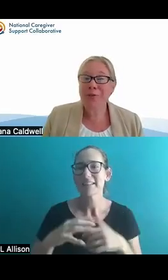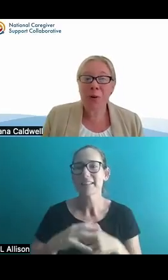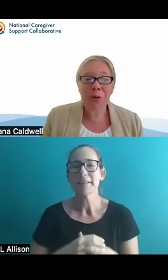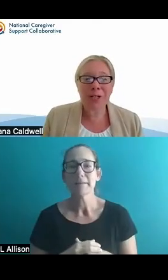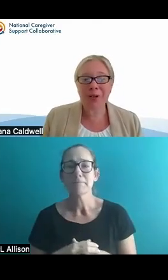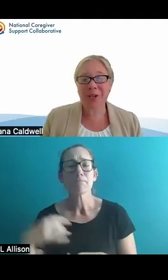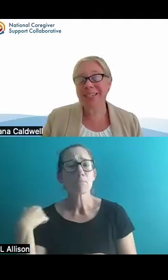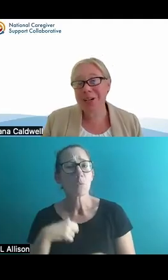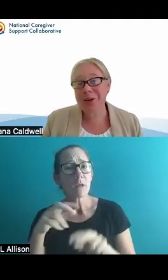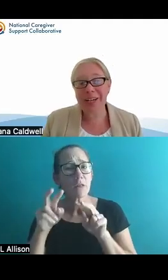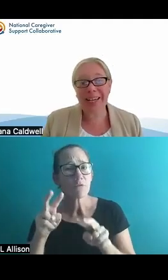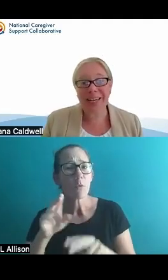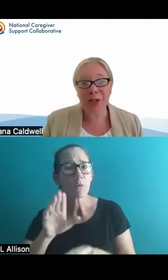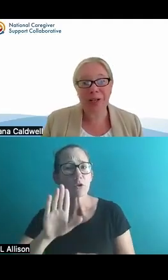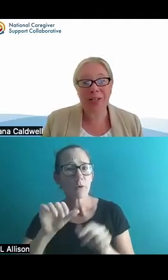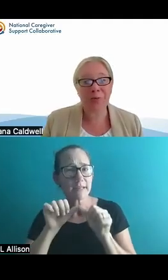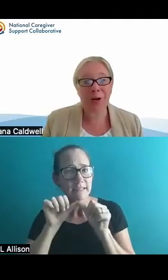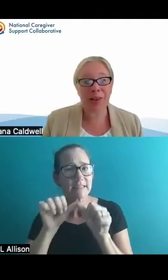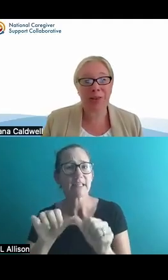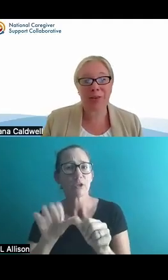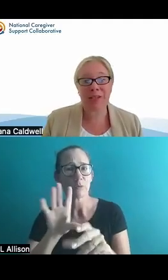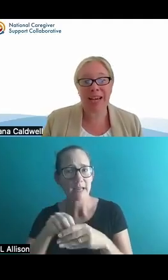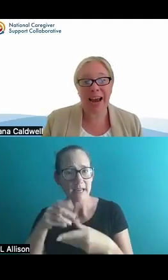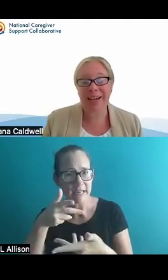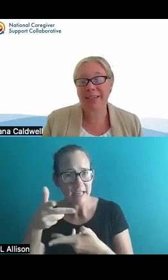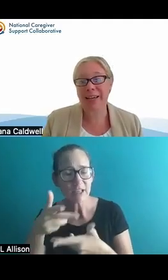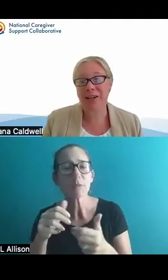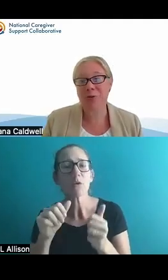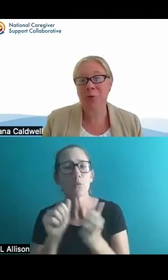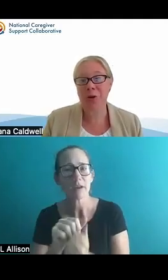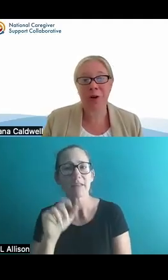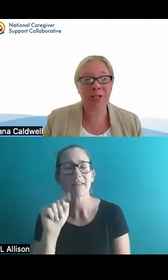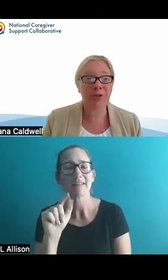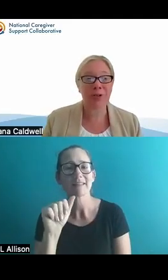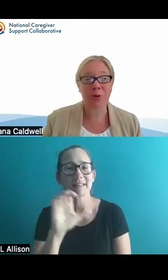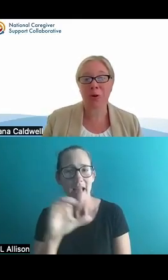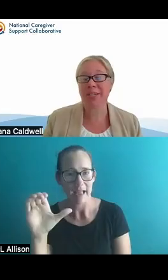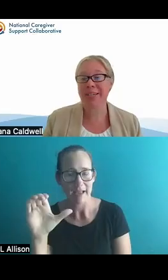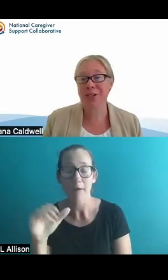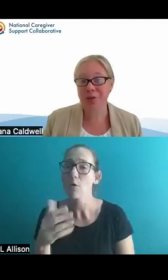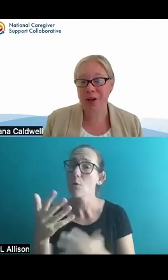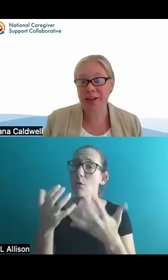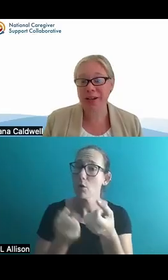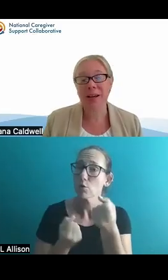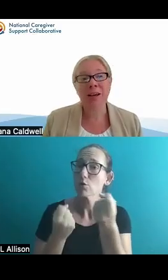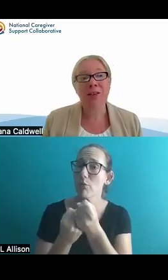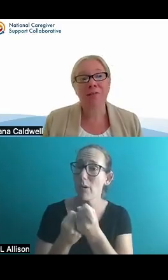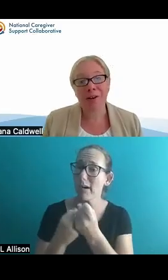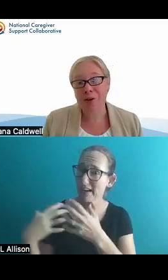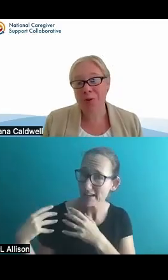forward to your continued engagement with the TACC and we want to support and strengthen the valuable